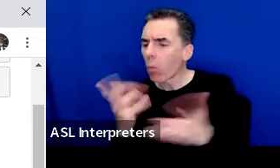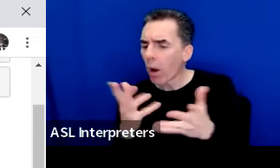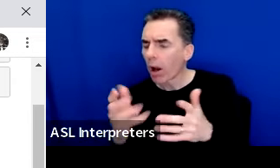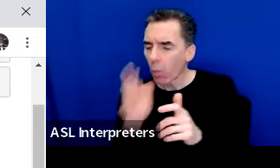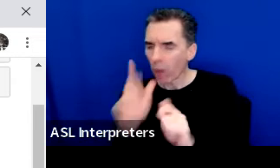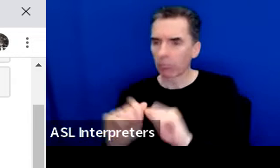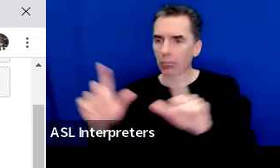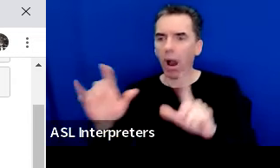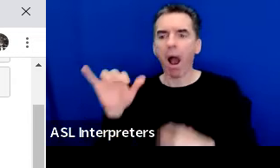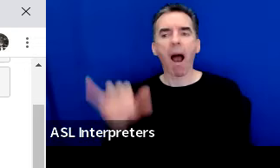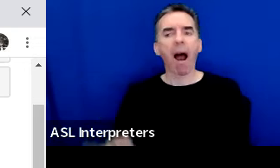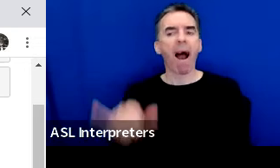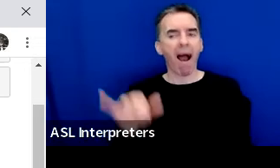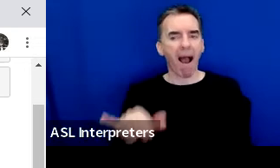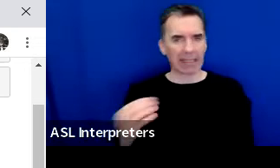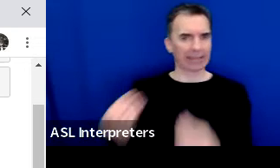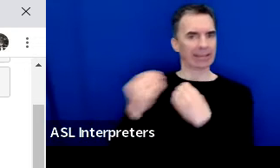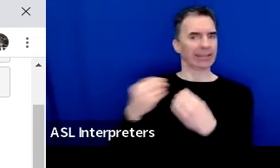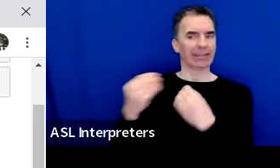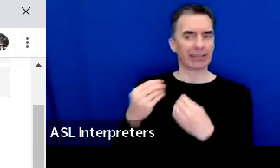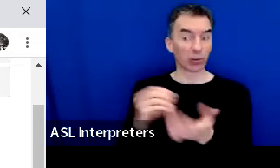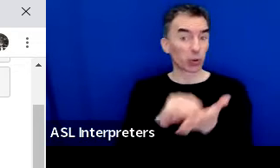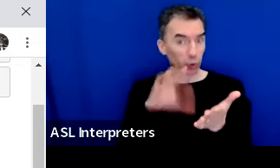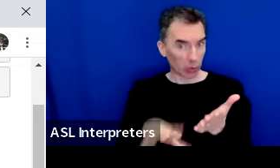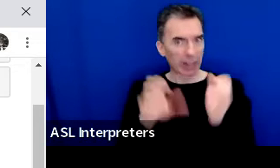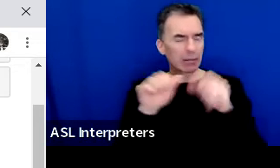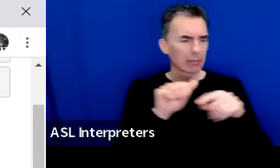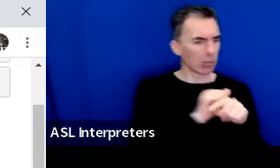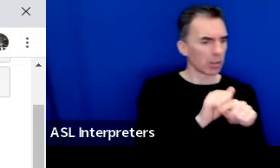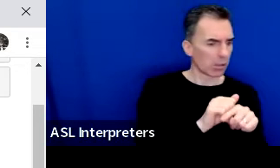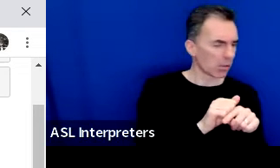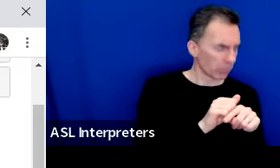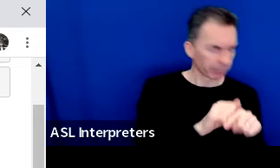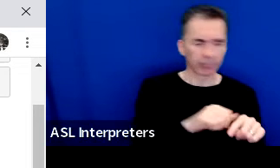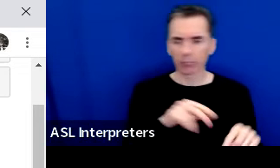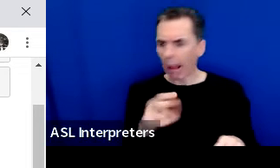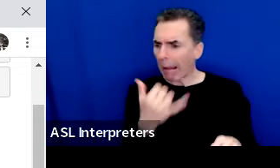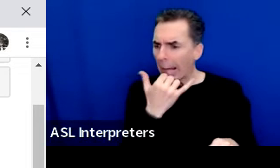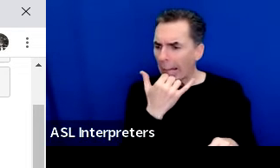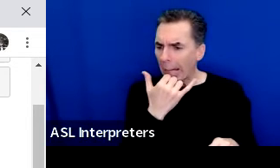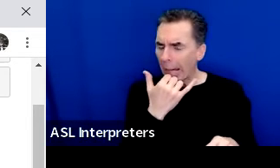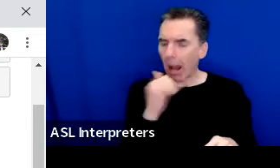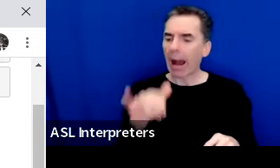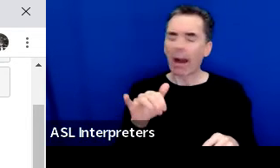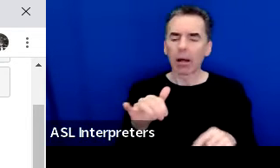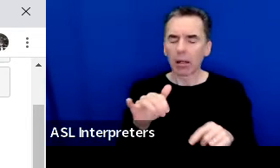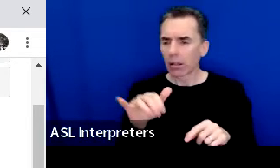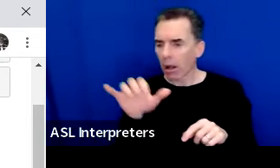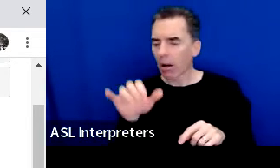the correct answers should have been had, you know, had they gotten it right. So that they can learn from their mistakes.